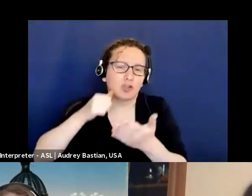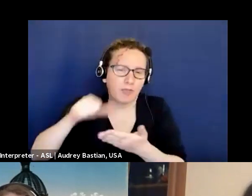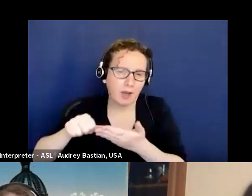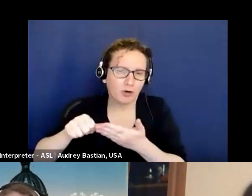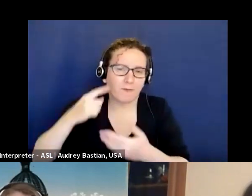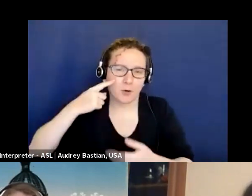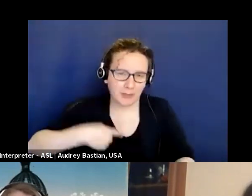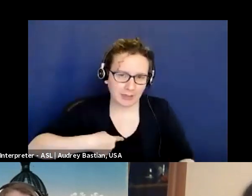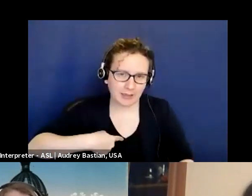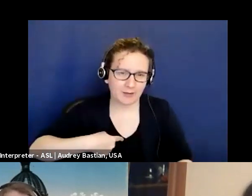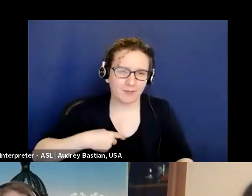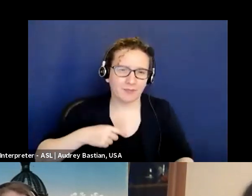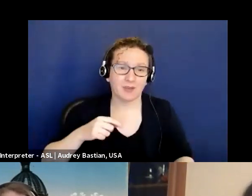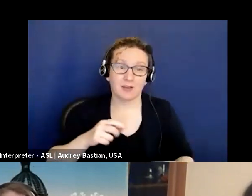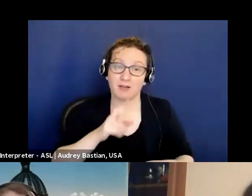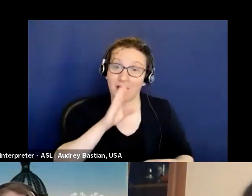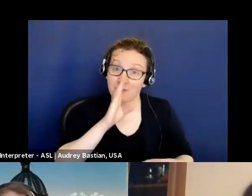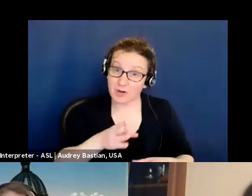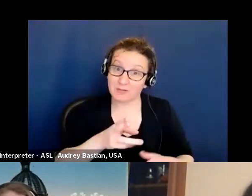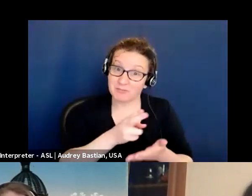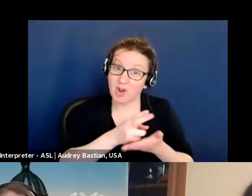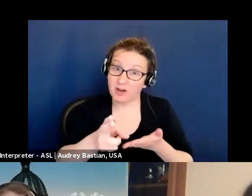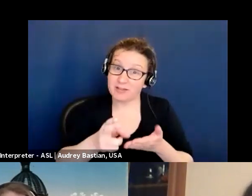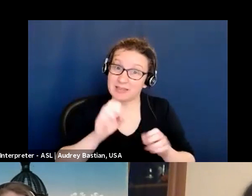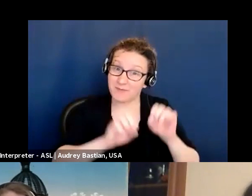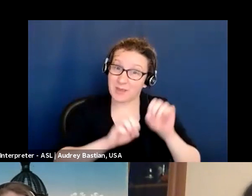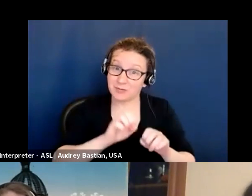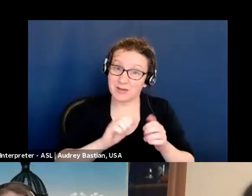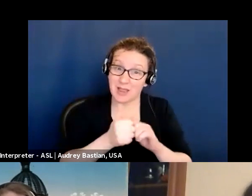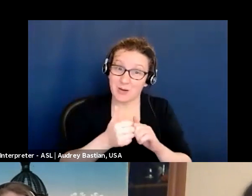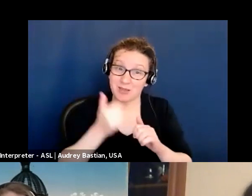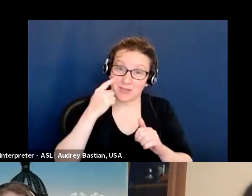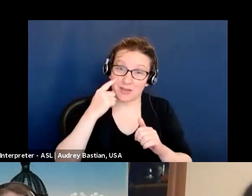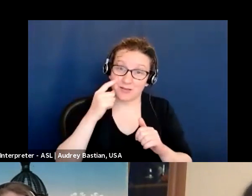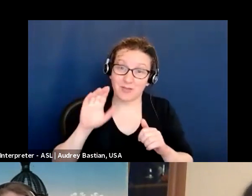like a frank and honest evaluation of how they think their daughter would do